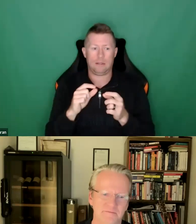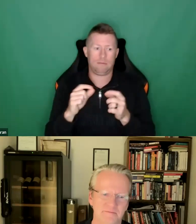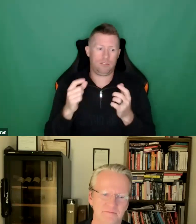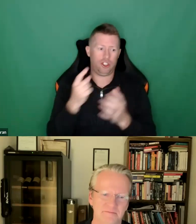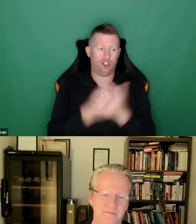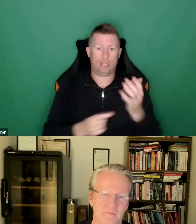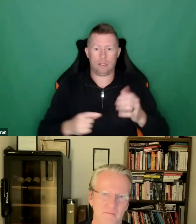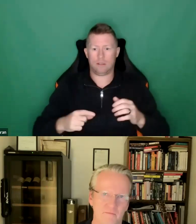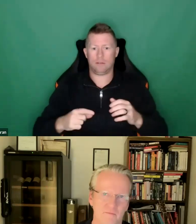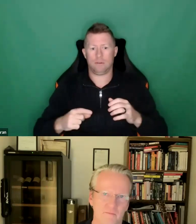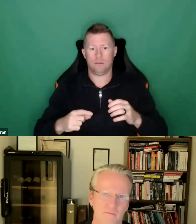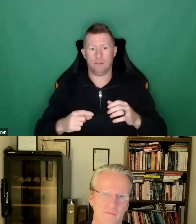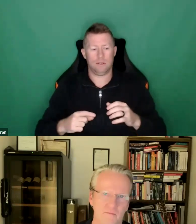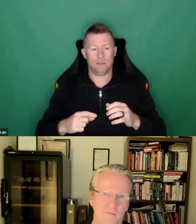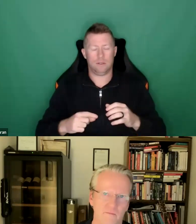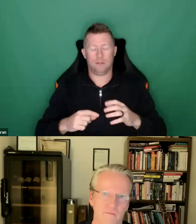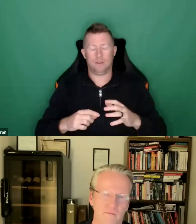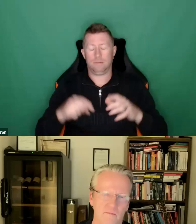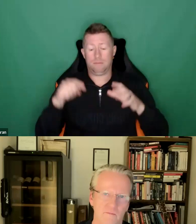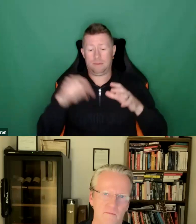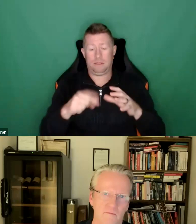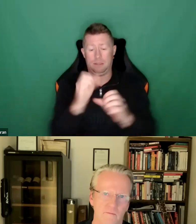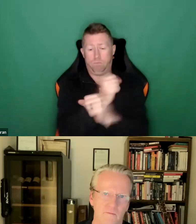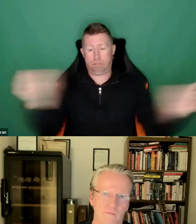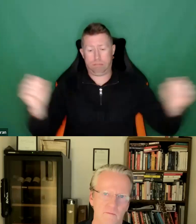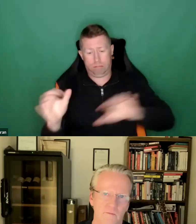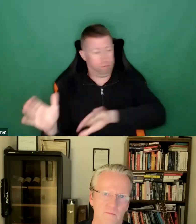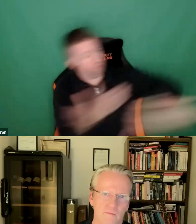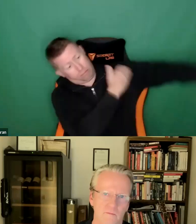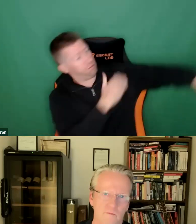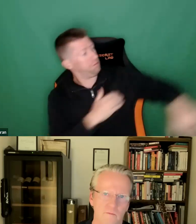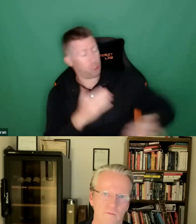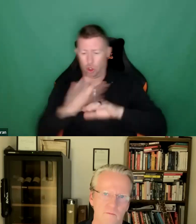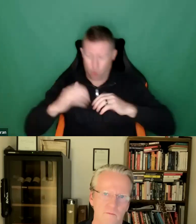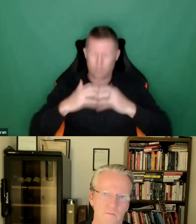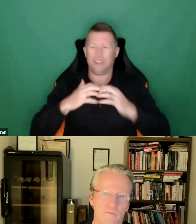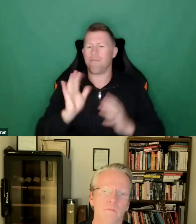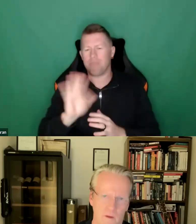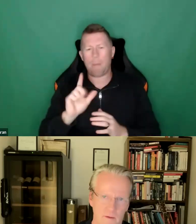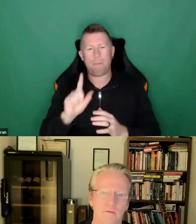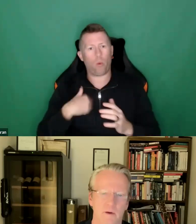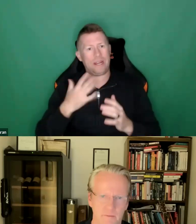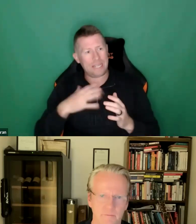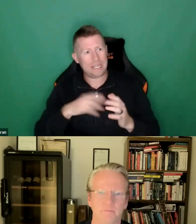then hand over to Pasi really. I think it is a really good question and we are not suggesting that